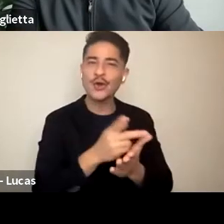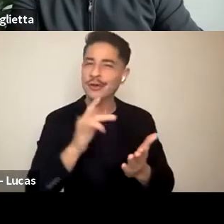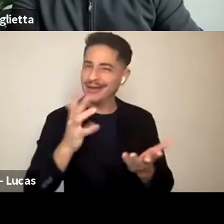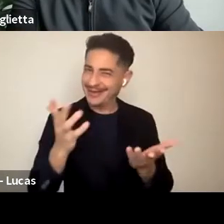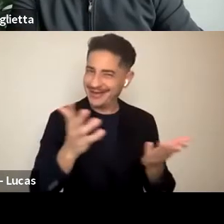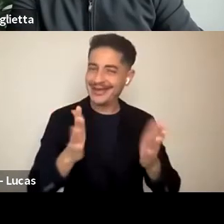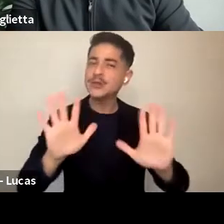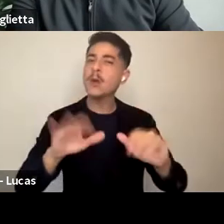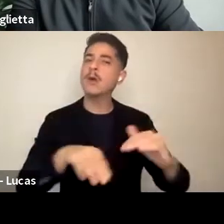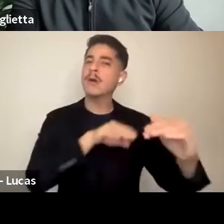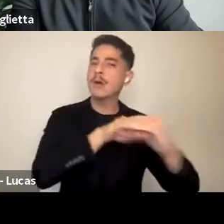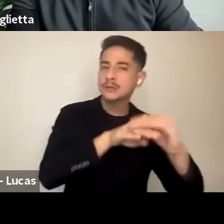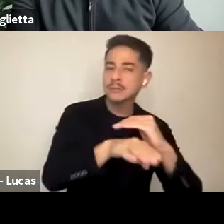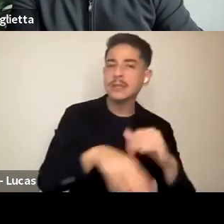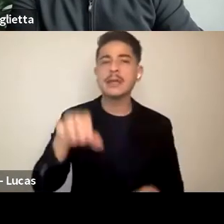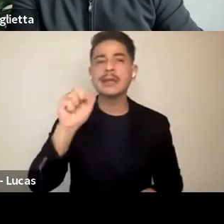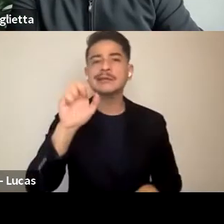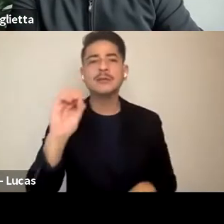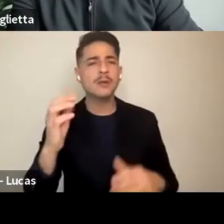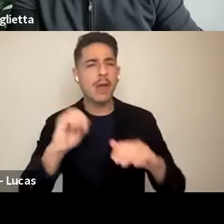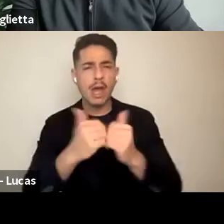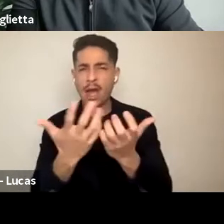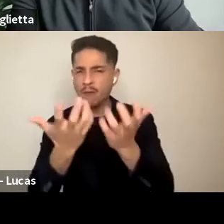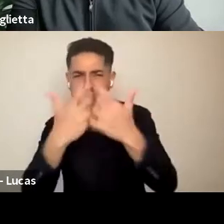Have you had any experience seeing them interact? This is open for anybody.